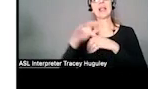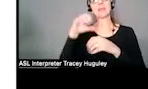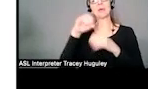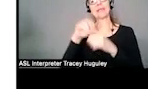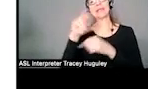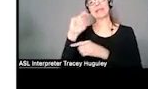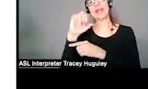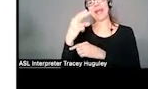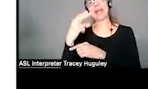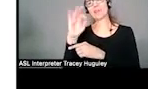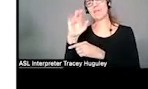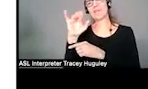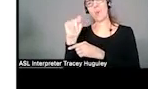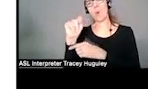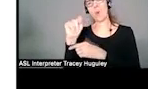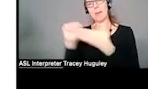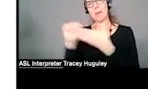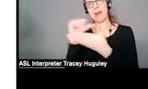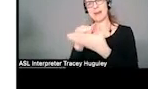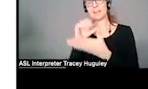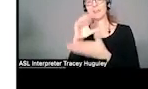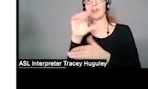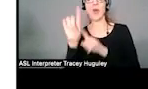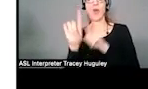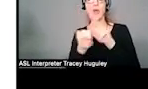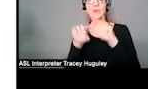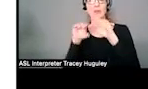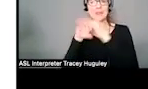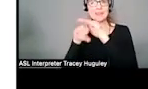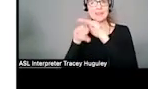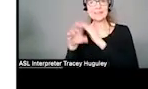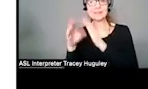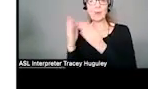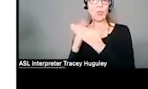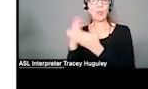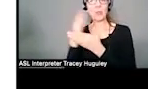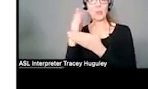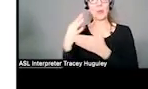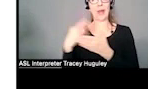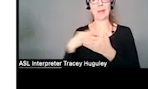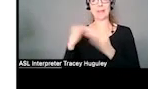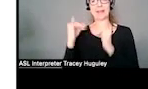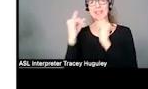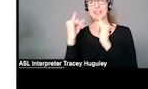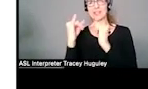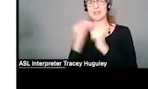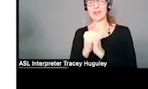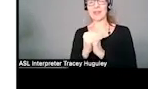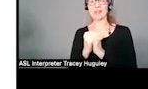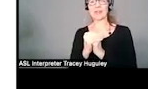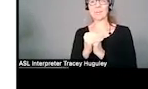and it's also accessible through the application instructions, and it just leaves out those recommended elements